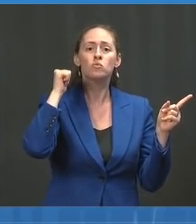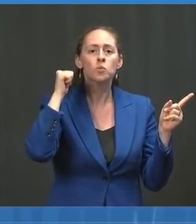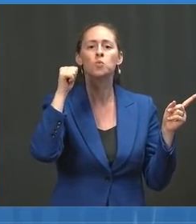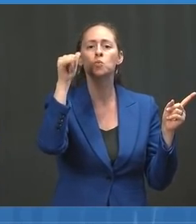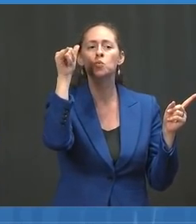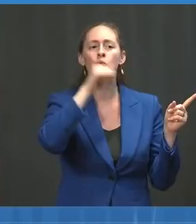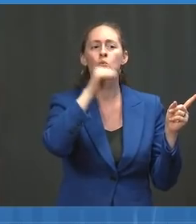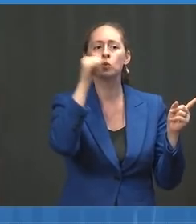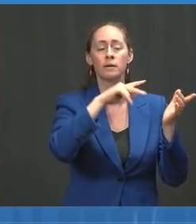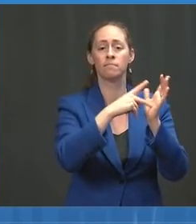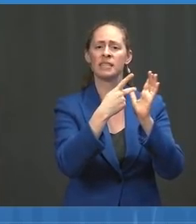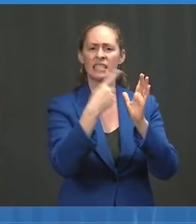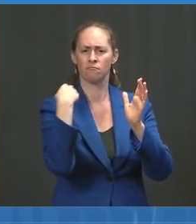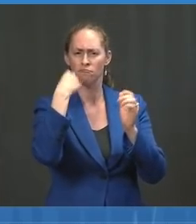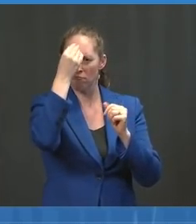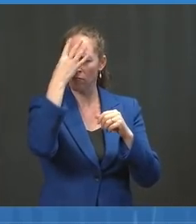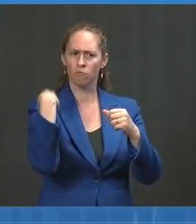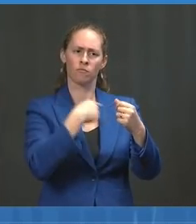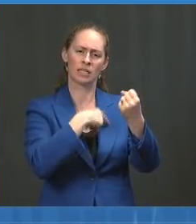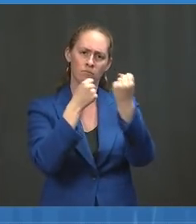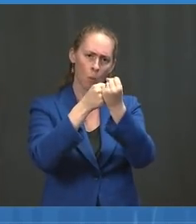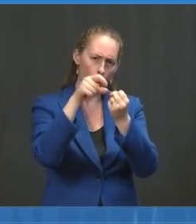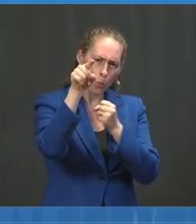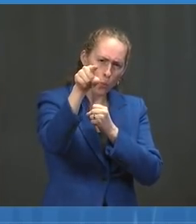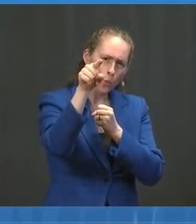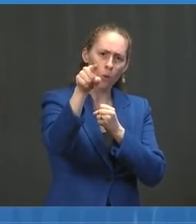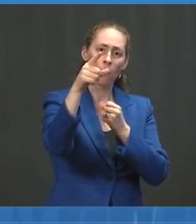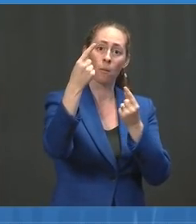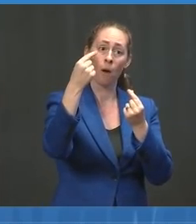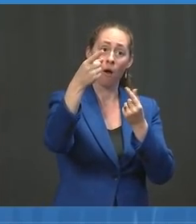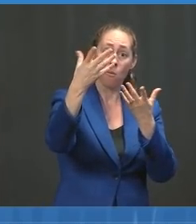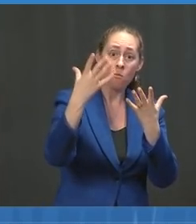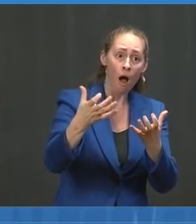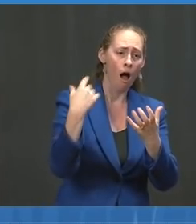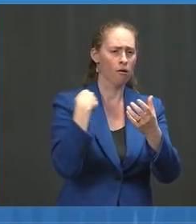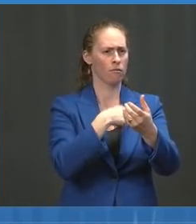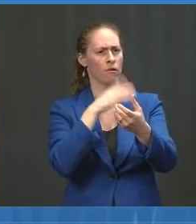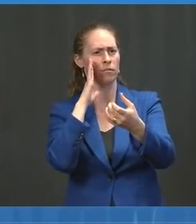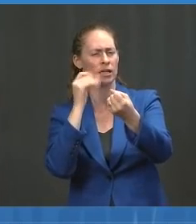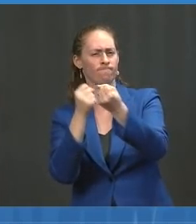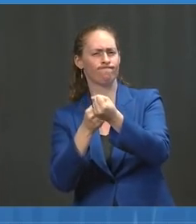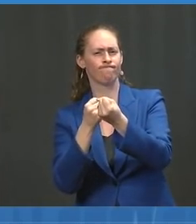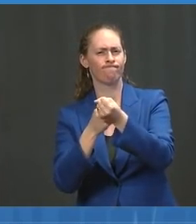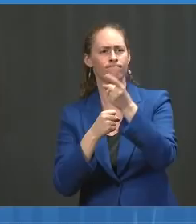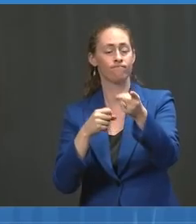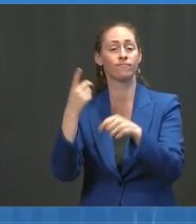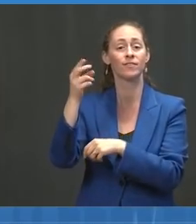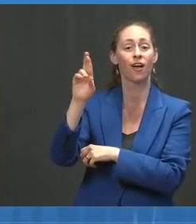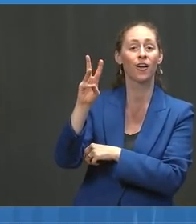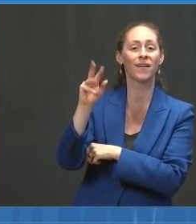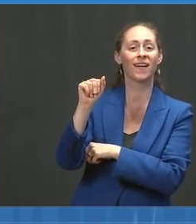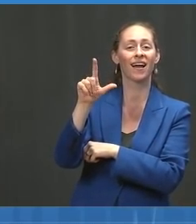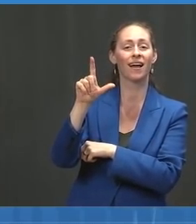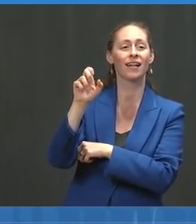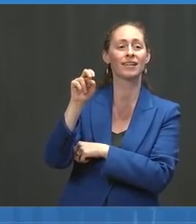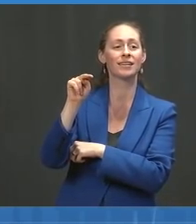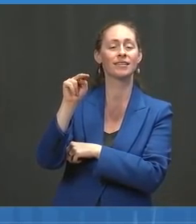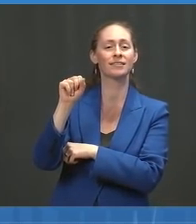and are ready to support you in any way. As Dr. Walensky said, the bottom line is: We know what works. The vaccines work,